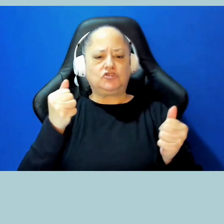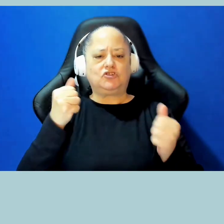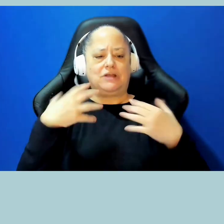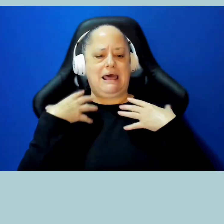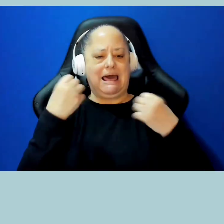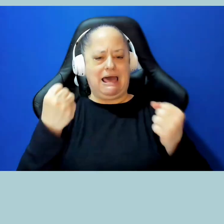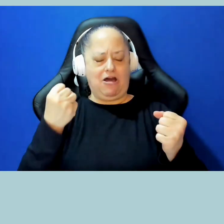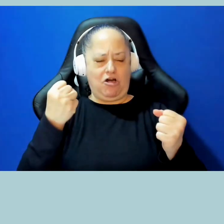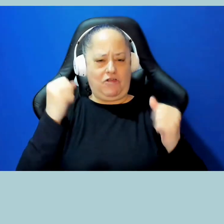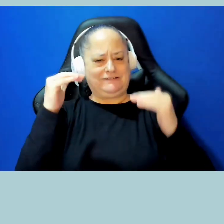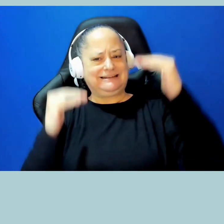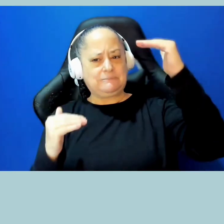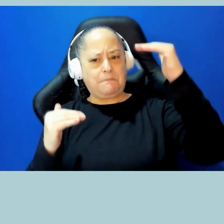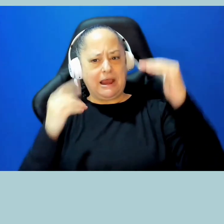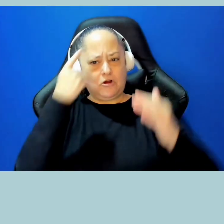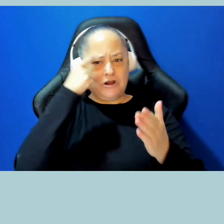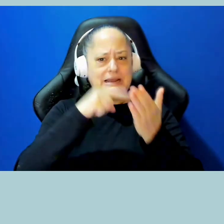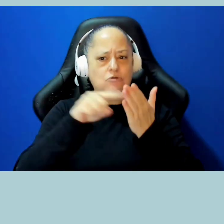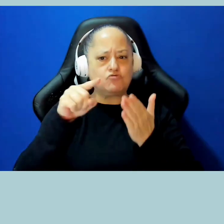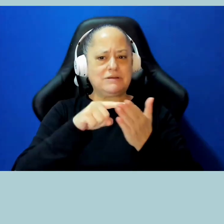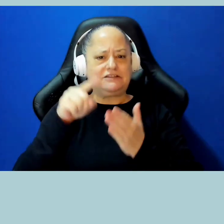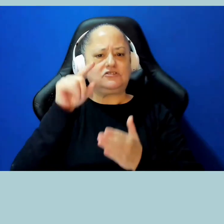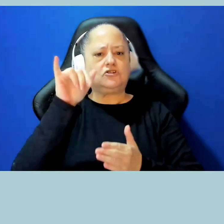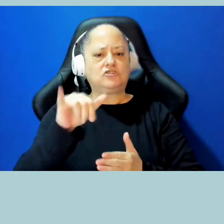So that is what we are supportive of.